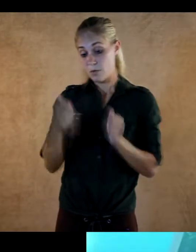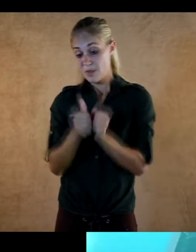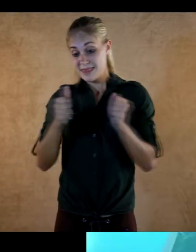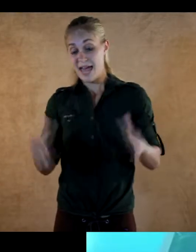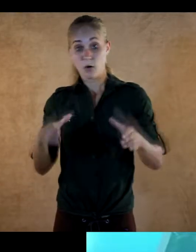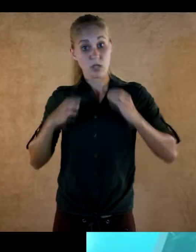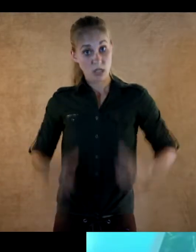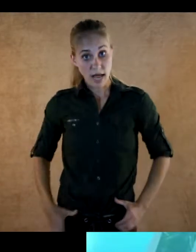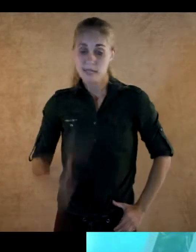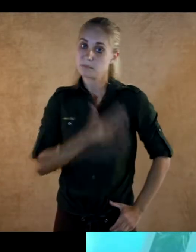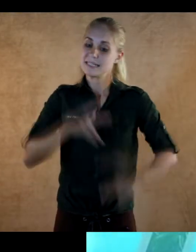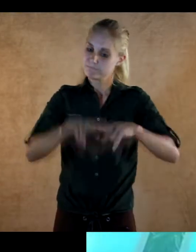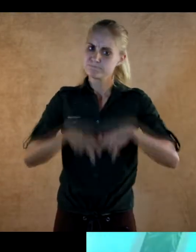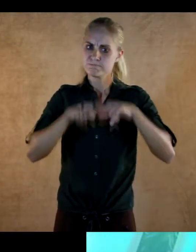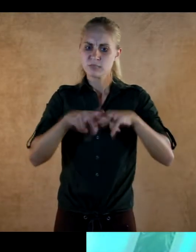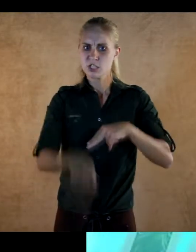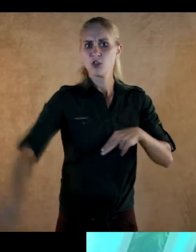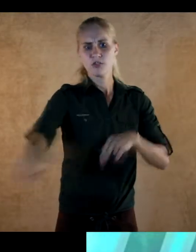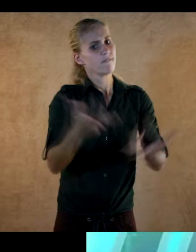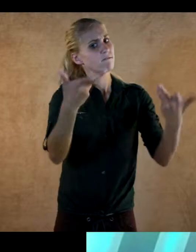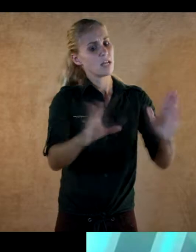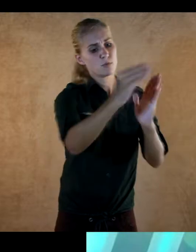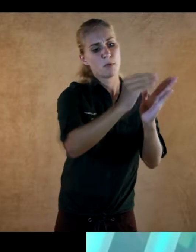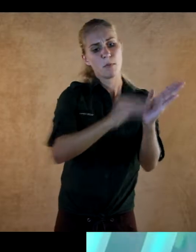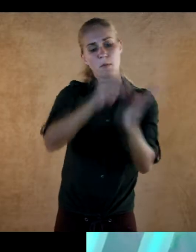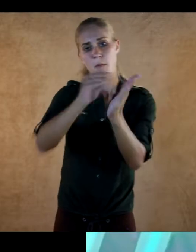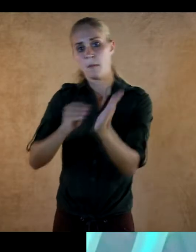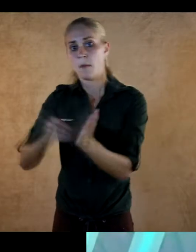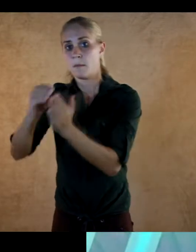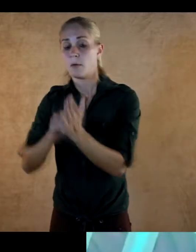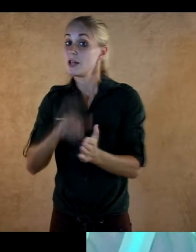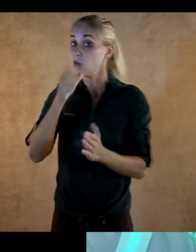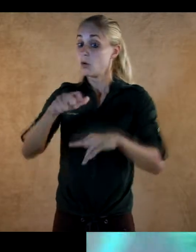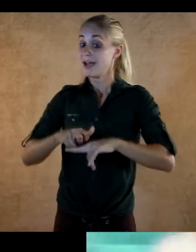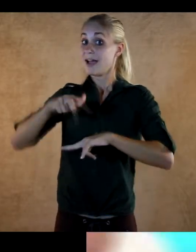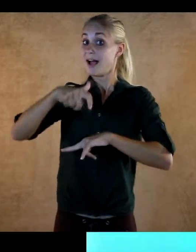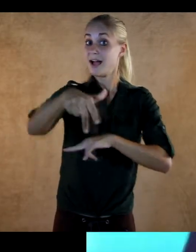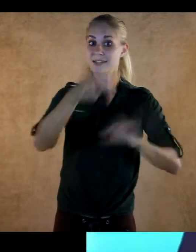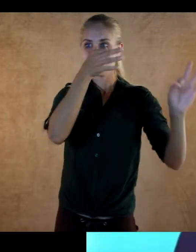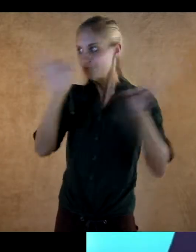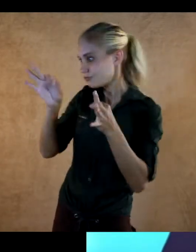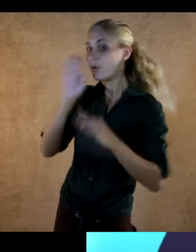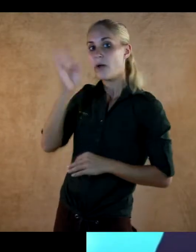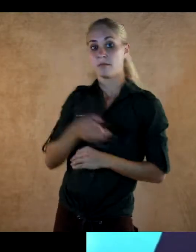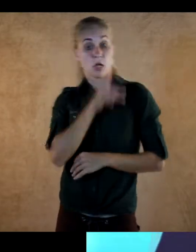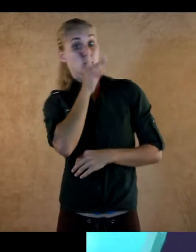please remain seated until the other guests have completed their order forms. Do not get up or you'll be a distraction. Don't talk too much at the beginning.